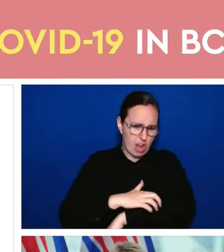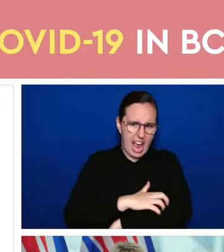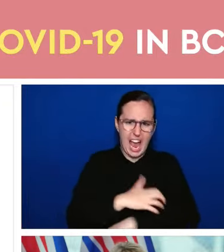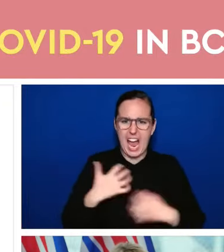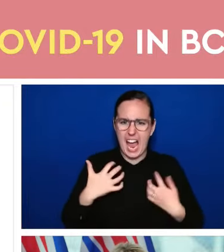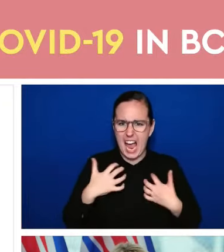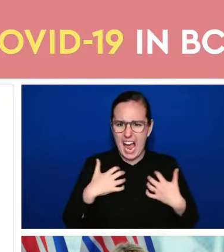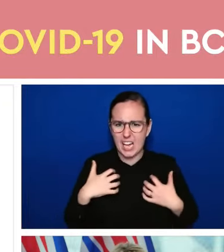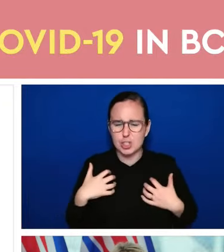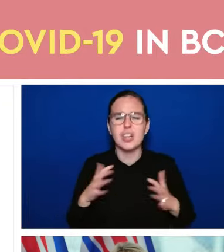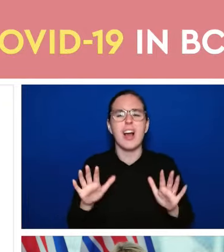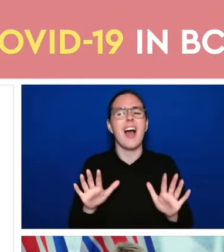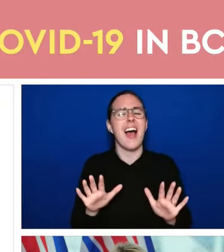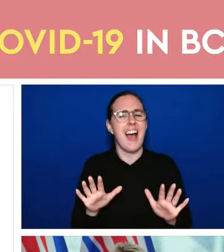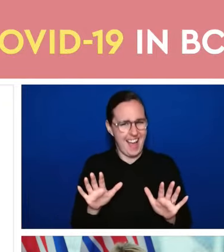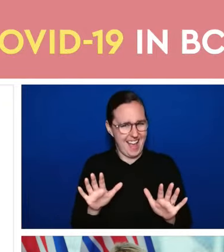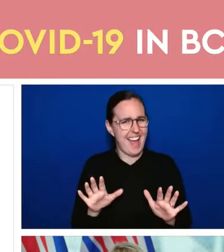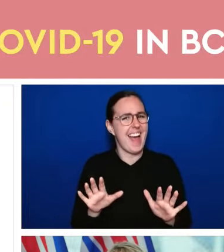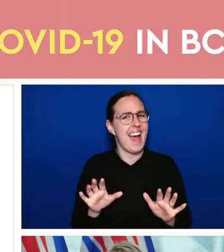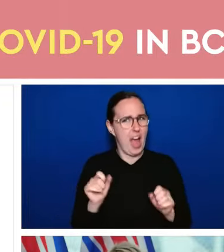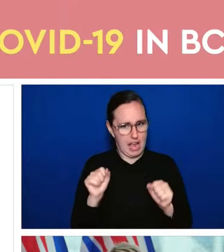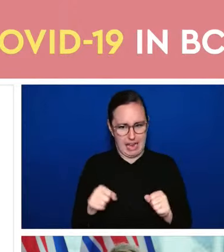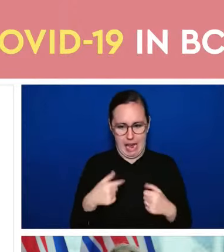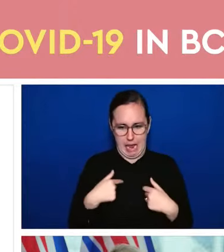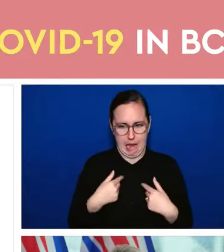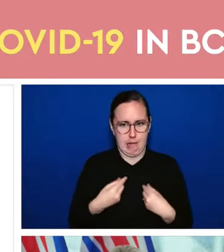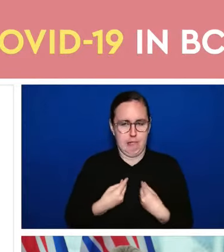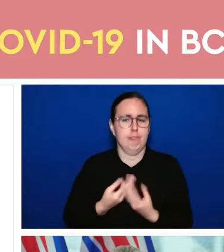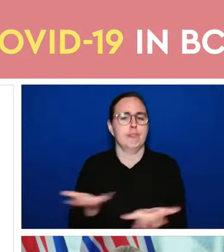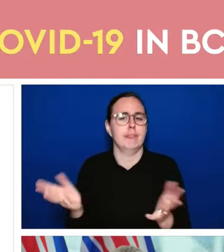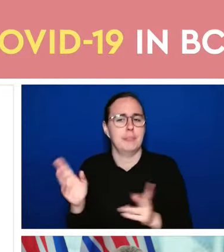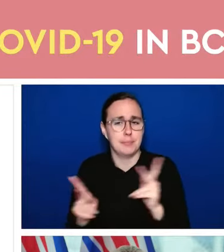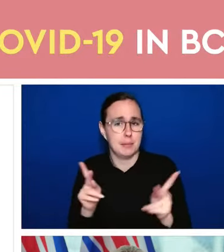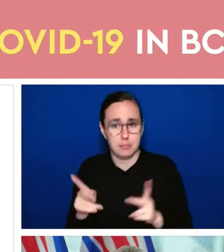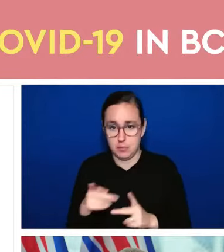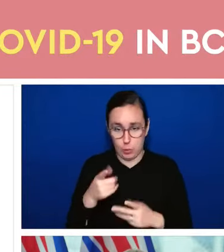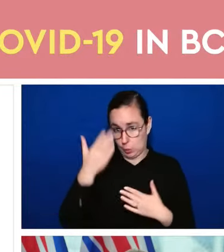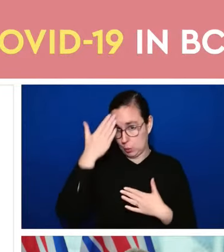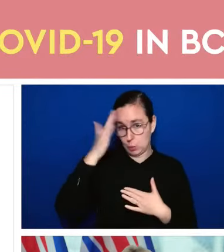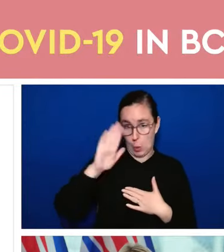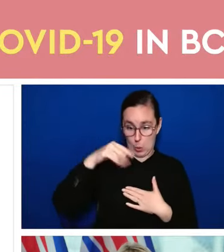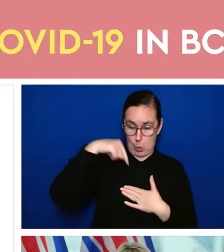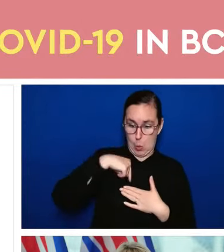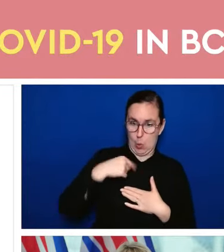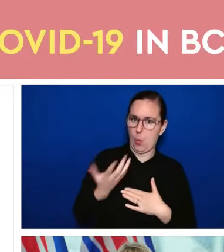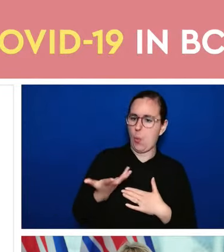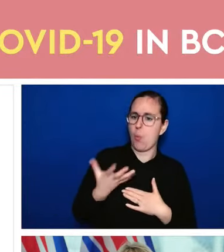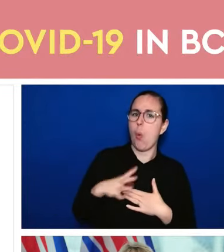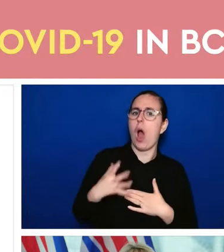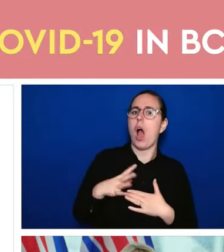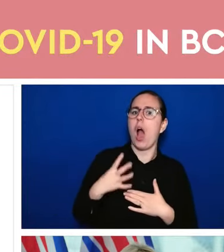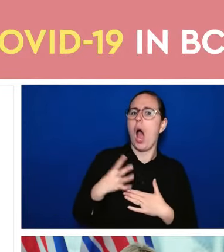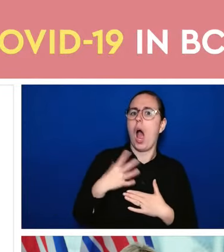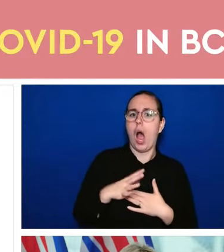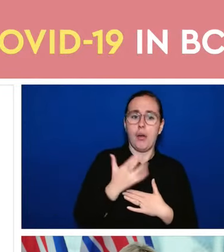to others. It might be covered by B. influences might be another respiratory on this we should stay away from others if